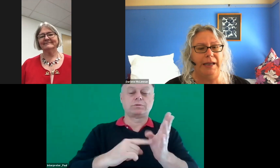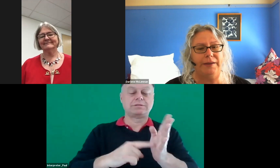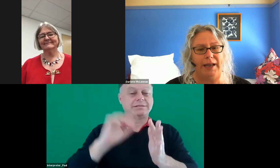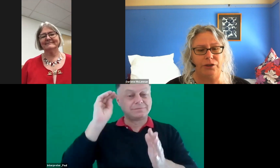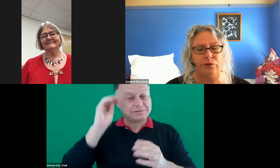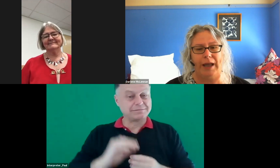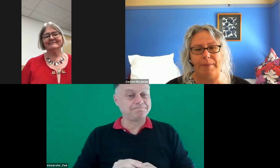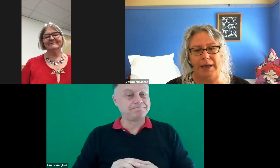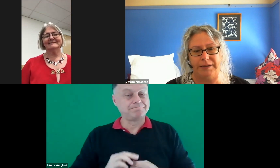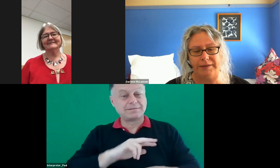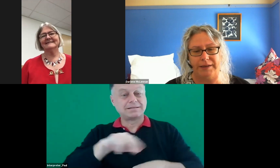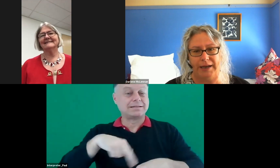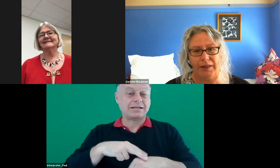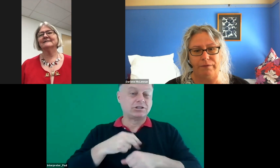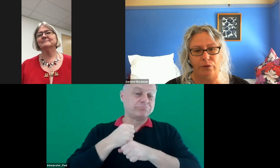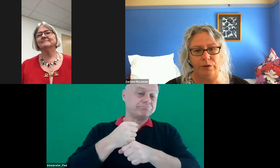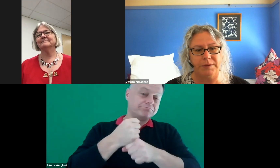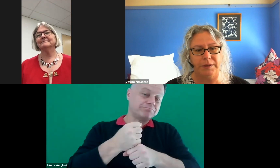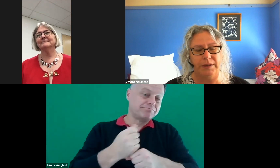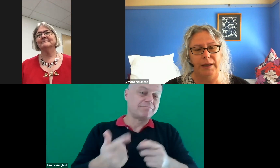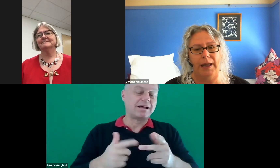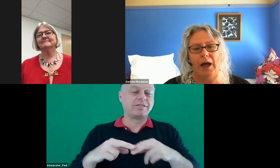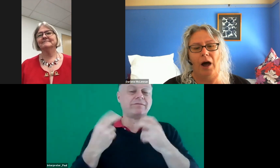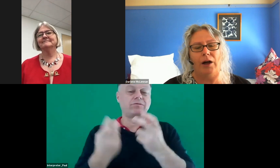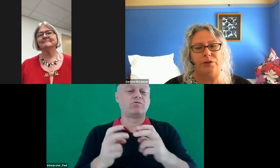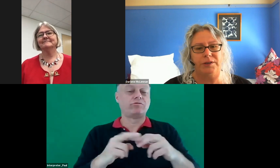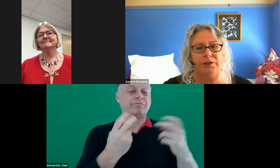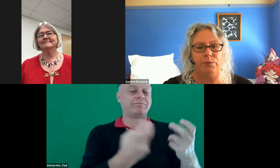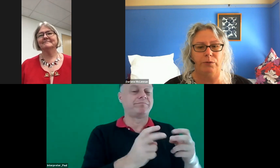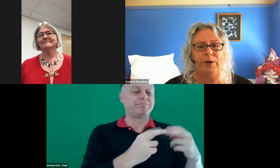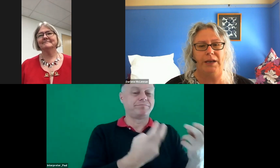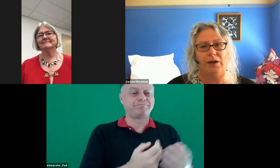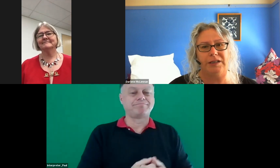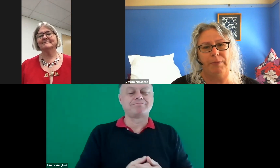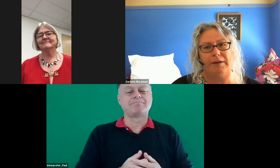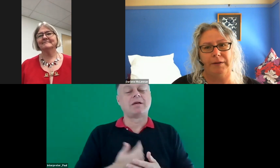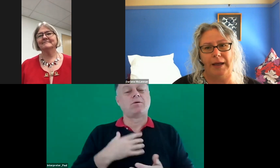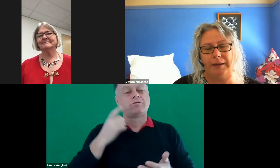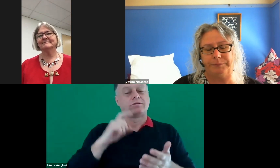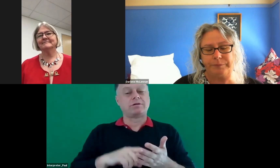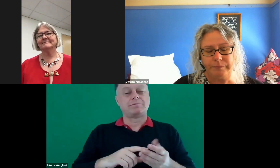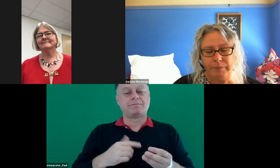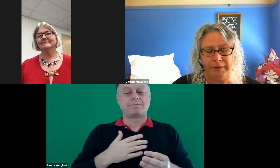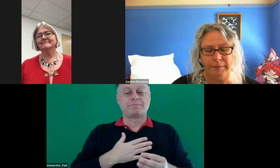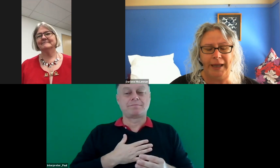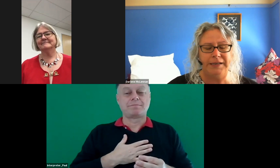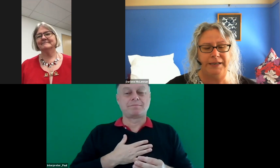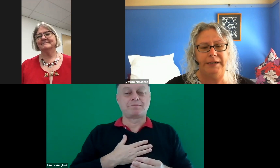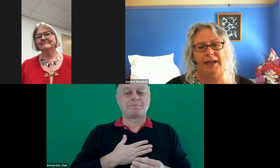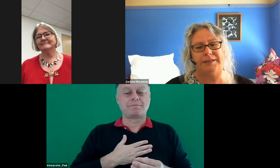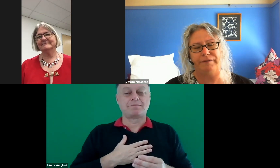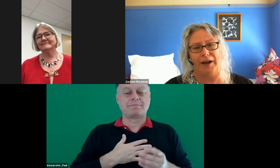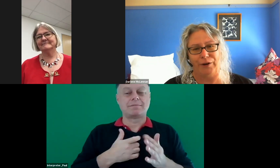in the national campaigns and other forums. I also just want to recognise my - Kay Dean as a fellow